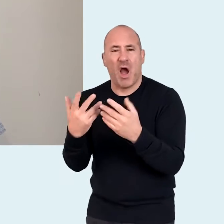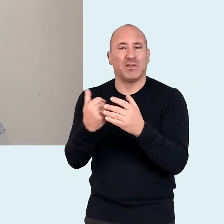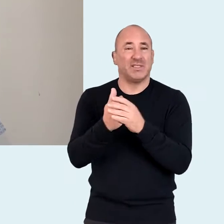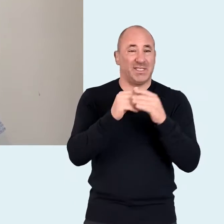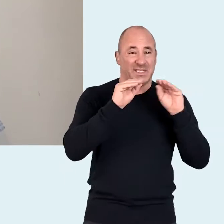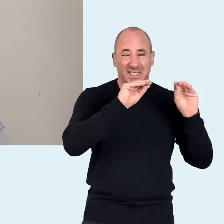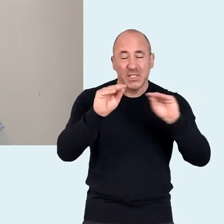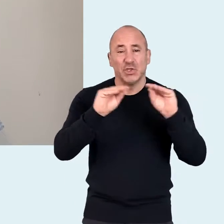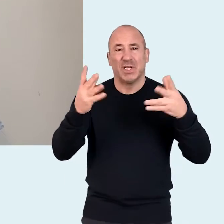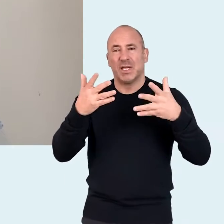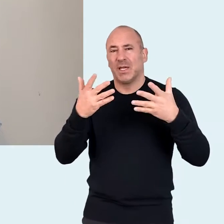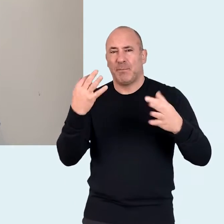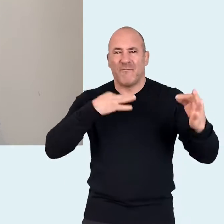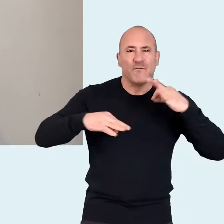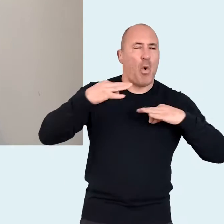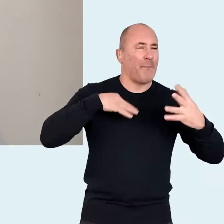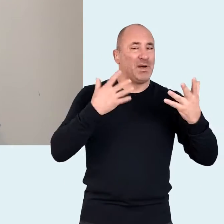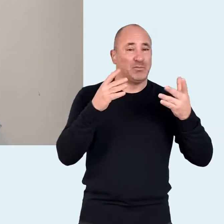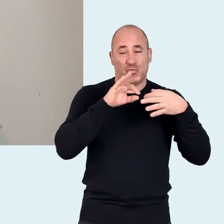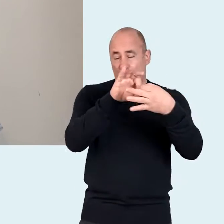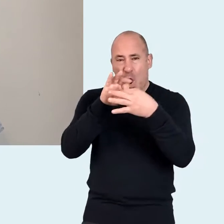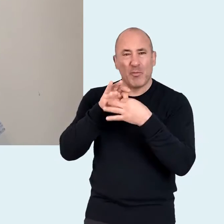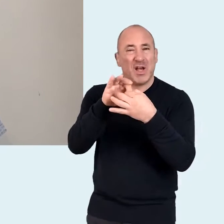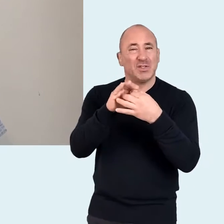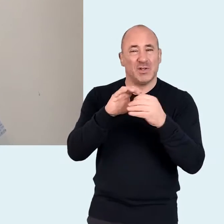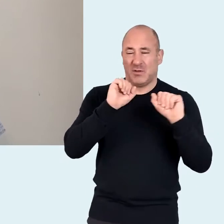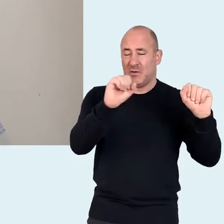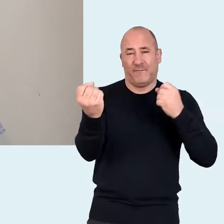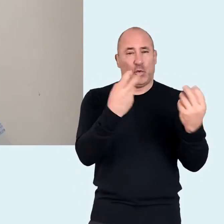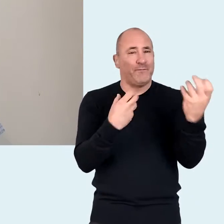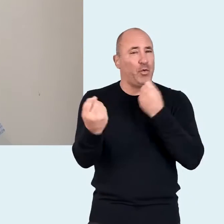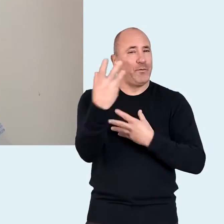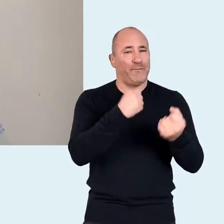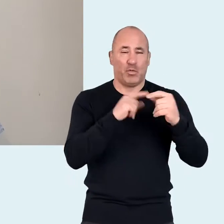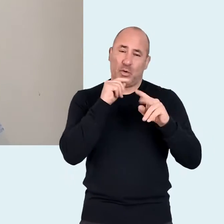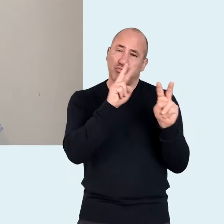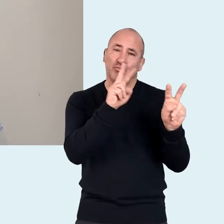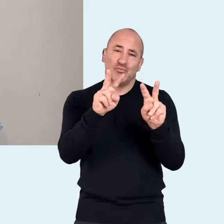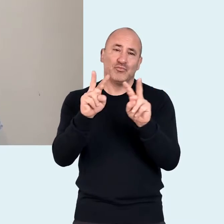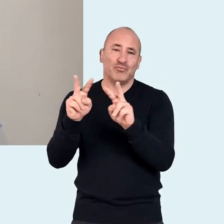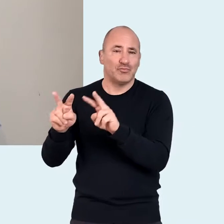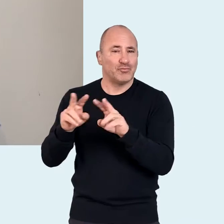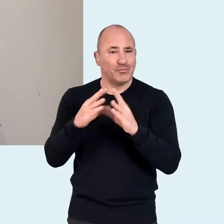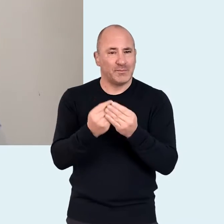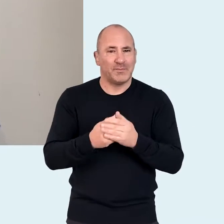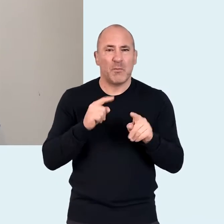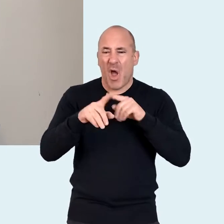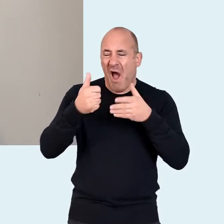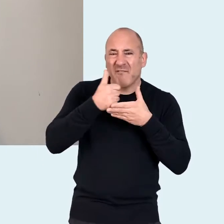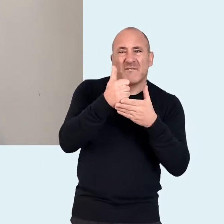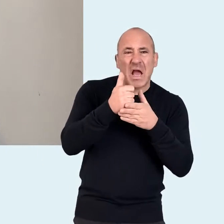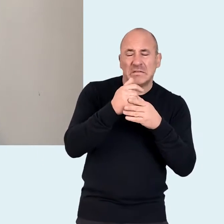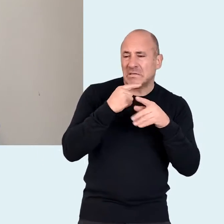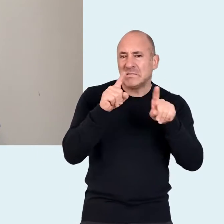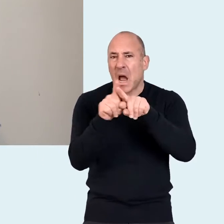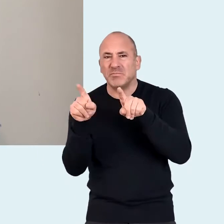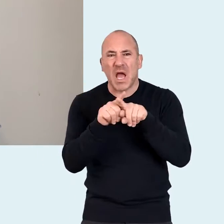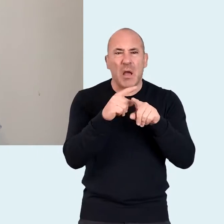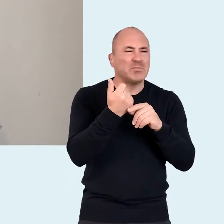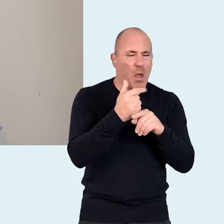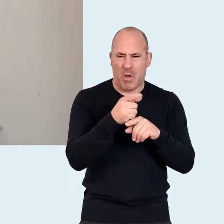dance, teaching, performance and collaboration. Much of the advice overlaps and some of it